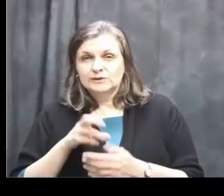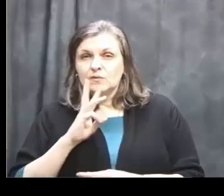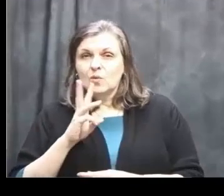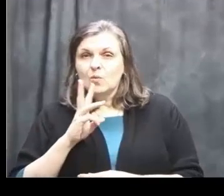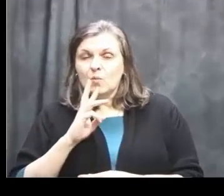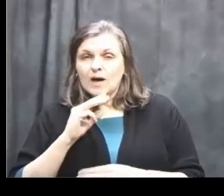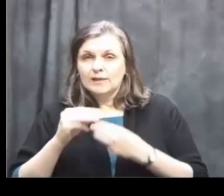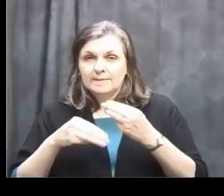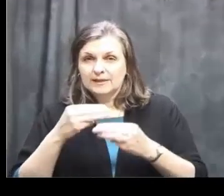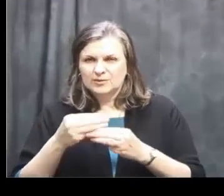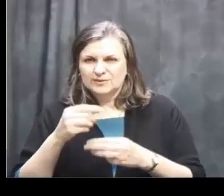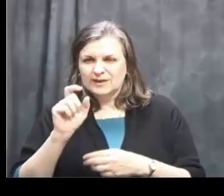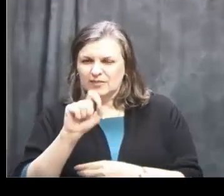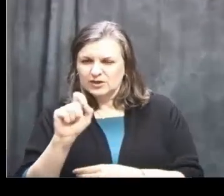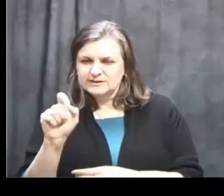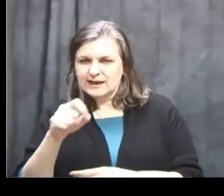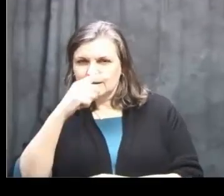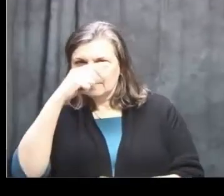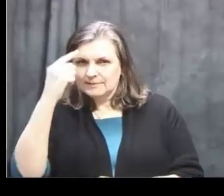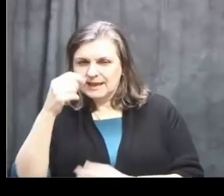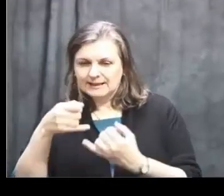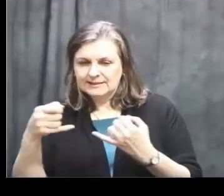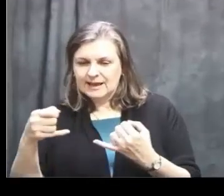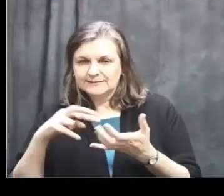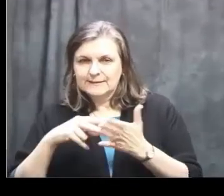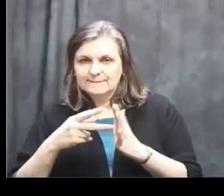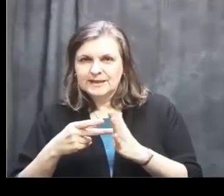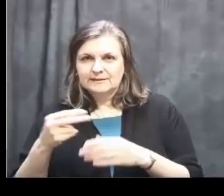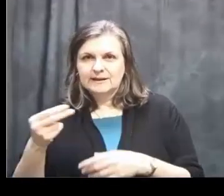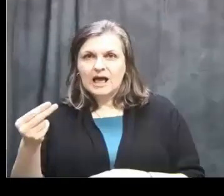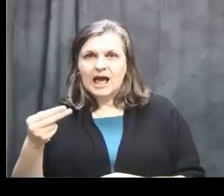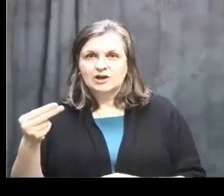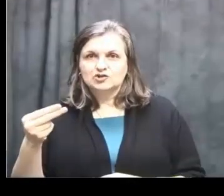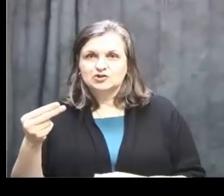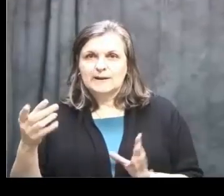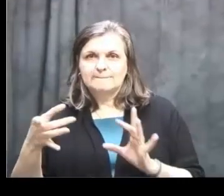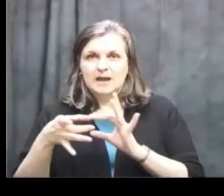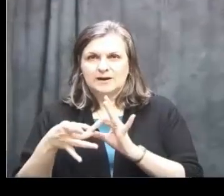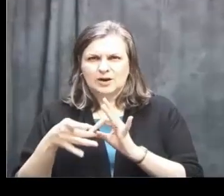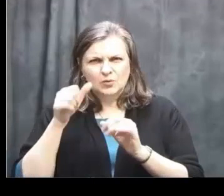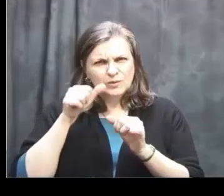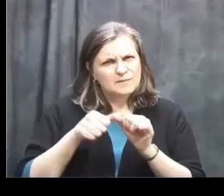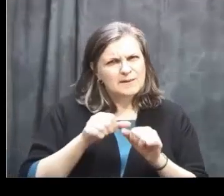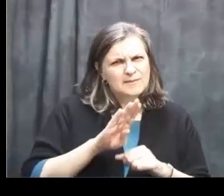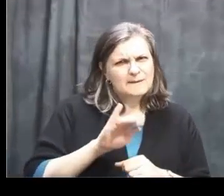as you see those dotted black lines remember mean hydrogen bonding